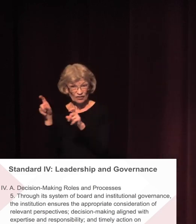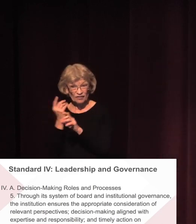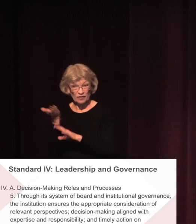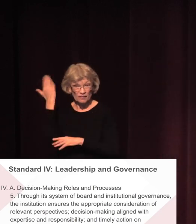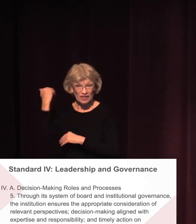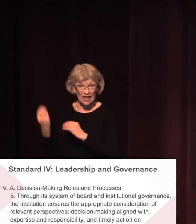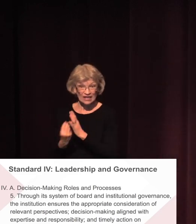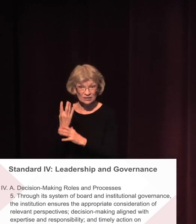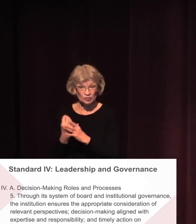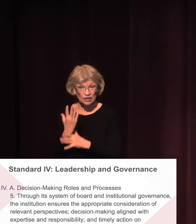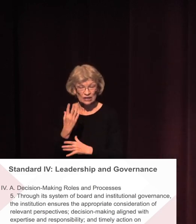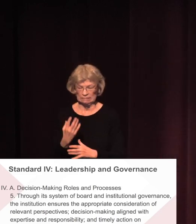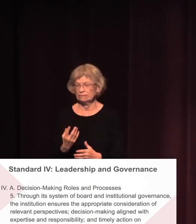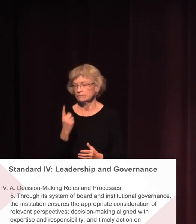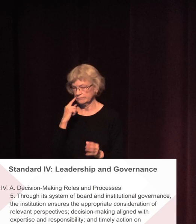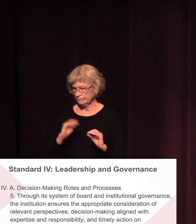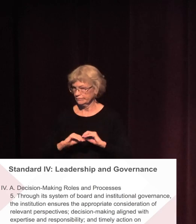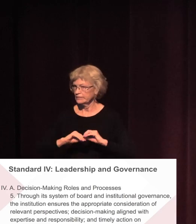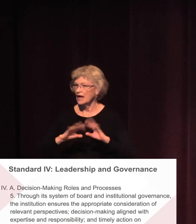4A provide standards which we can measure our effectiveness against.